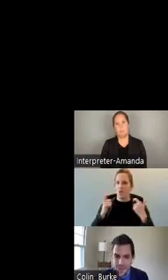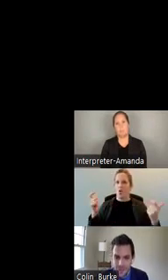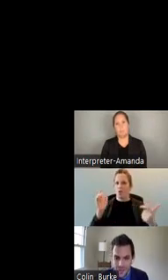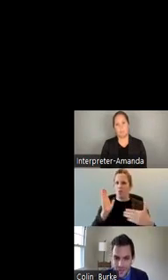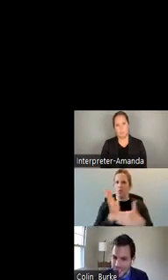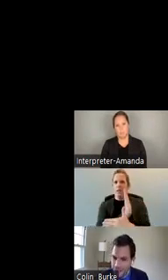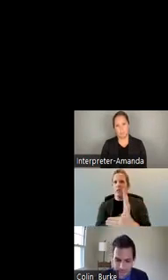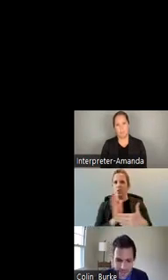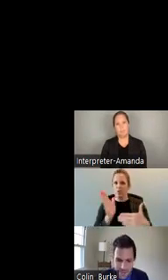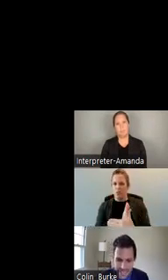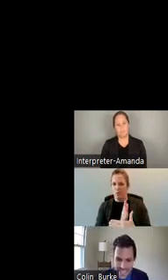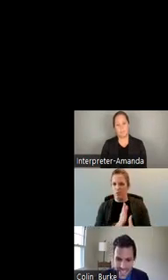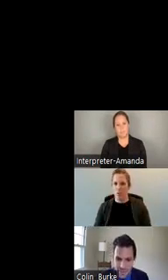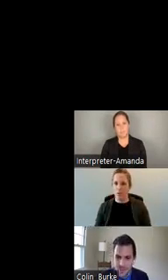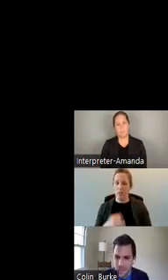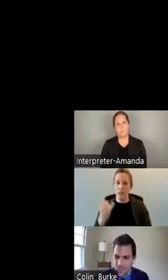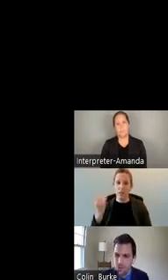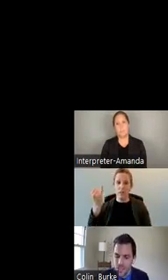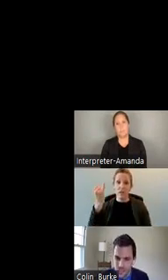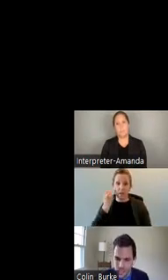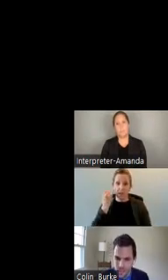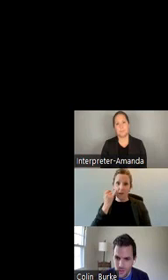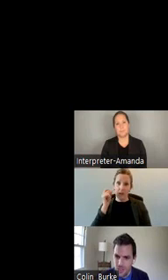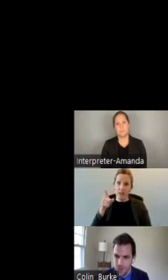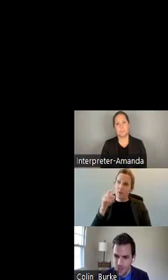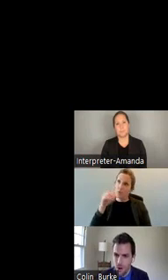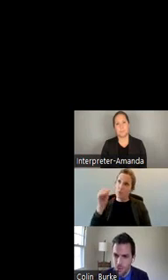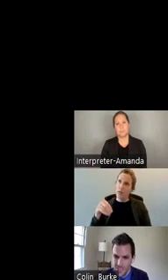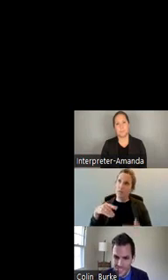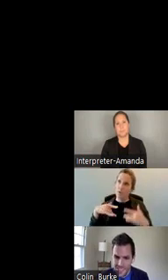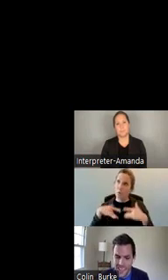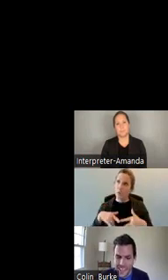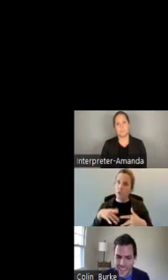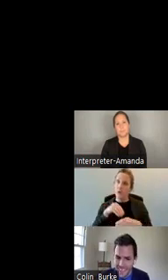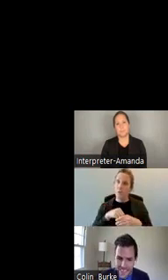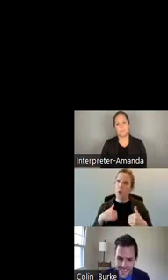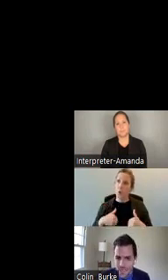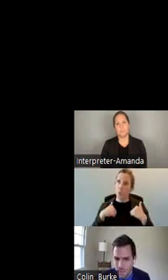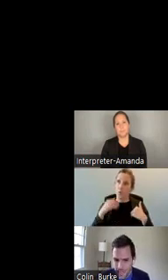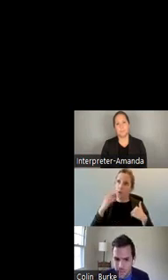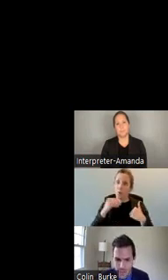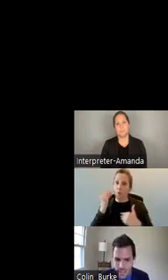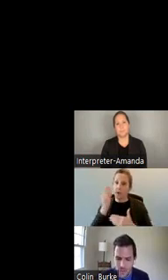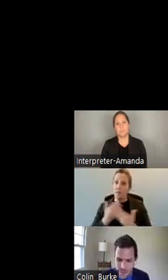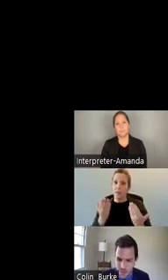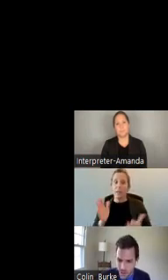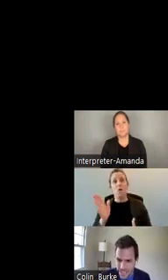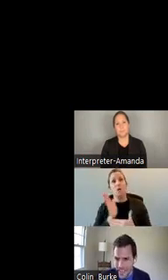um so if you were to go up to someone and say what's the rate of depression among youth experiencing homelessness and they said well it's probably somewhere in the range of 30 to